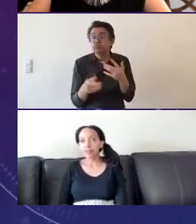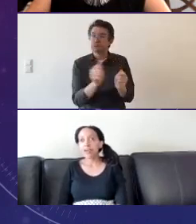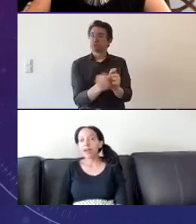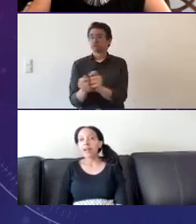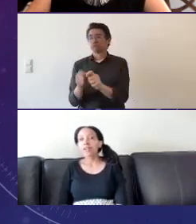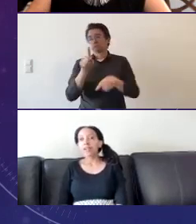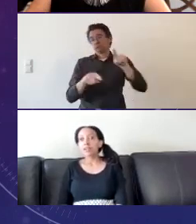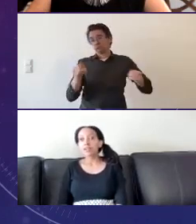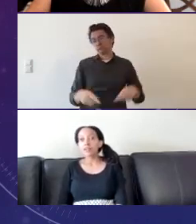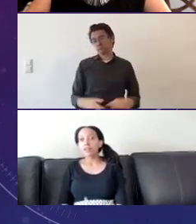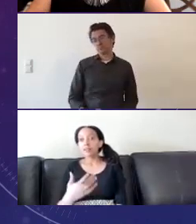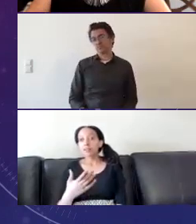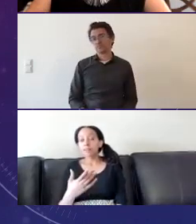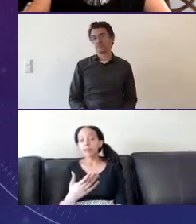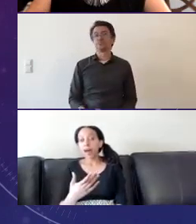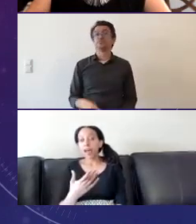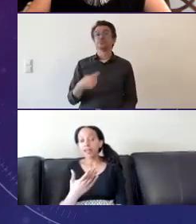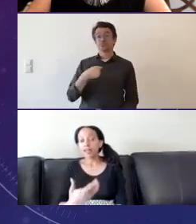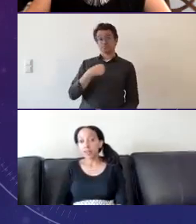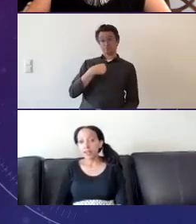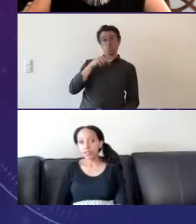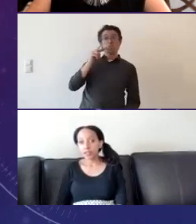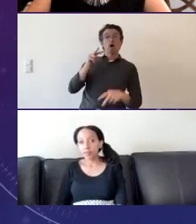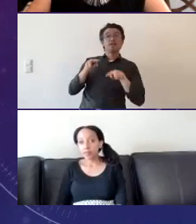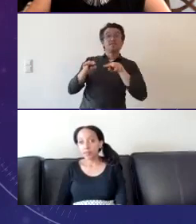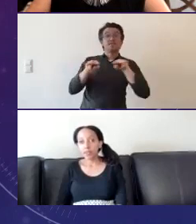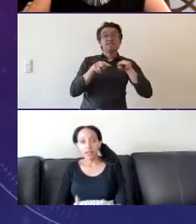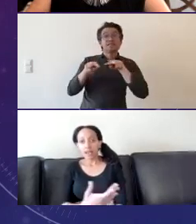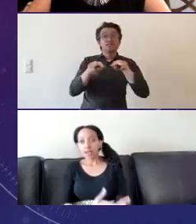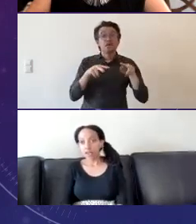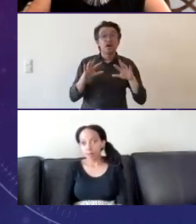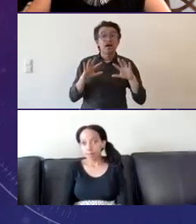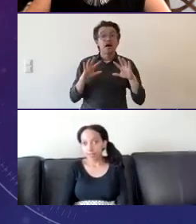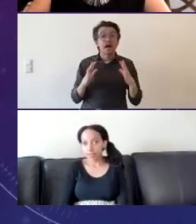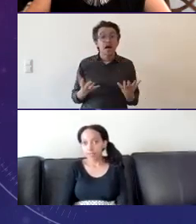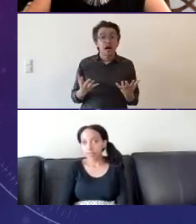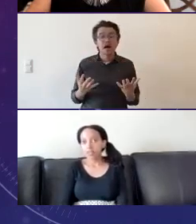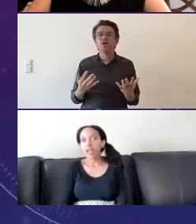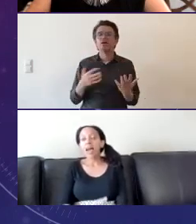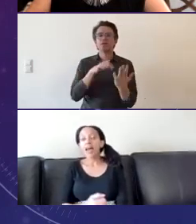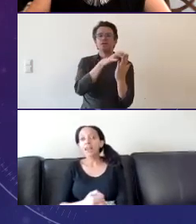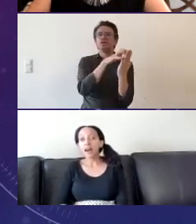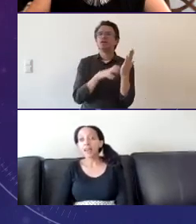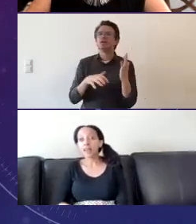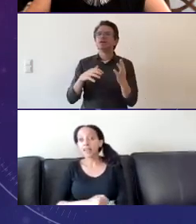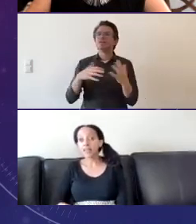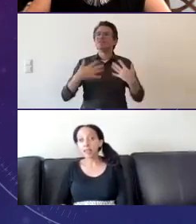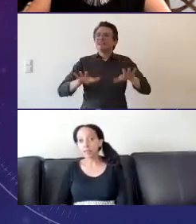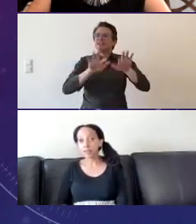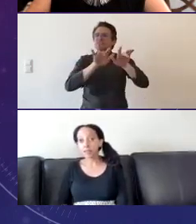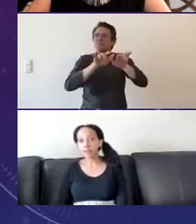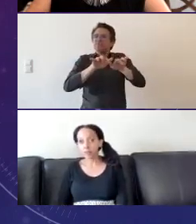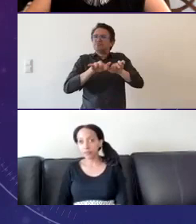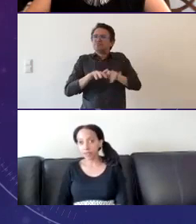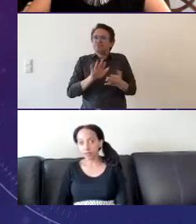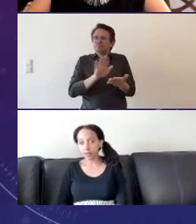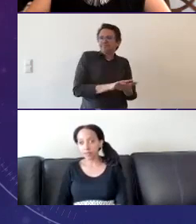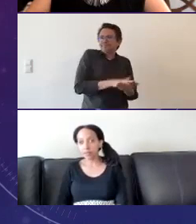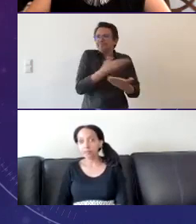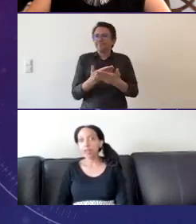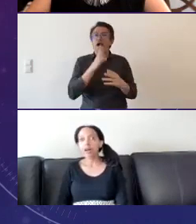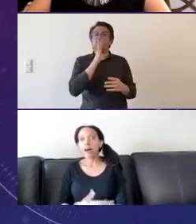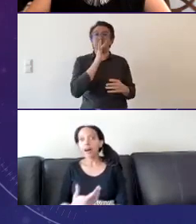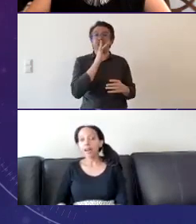so provide transcripts captions and audio descriptions from videos audio